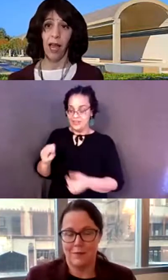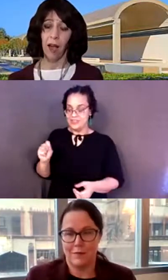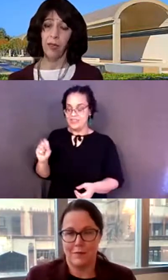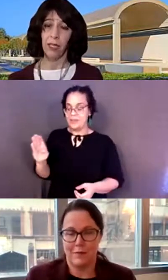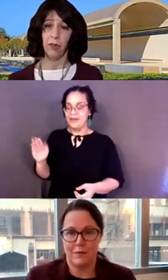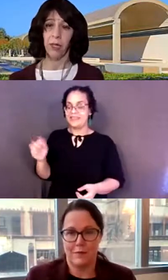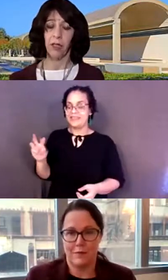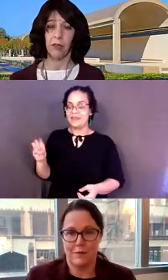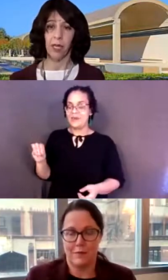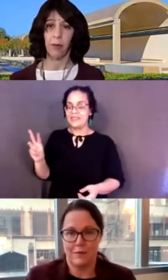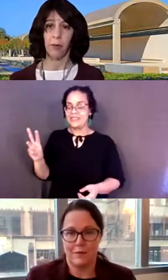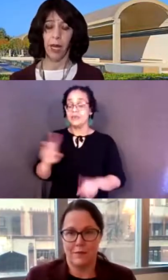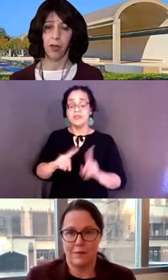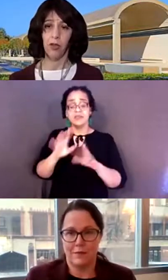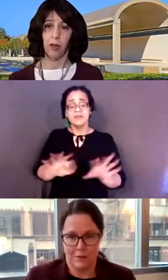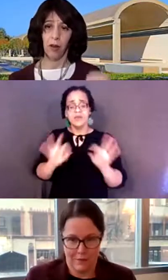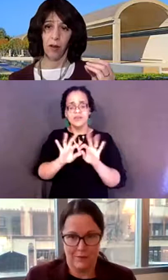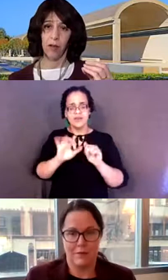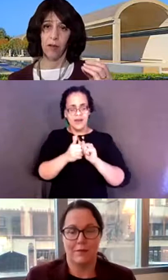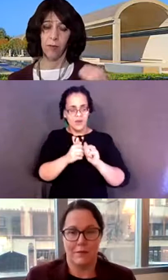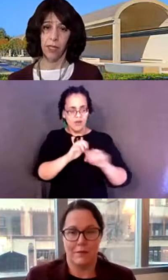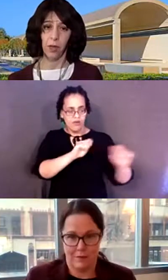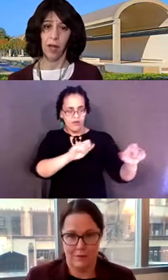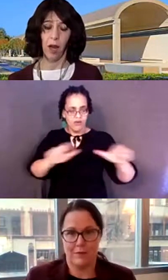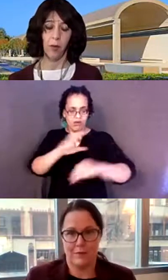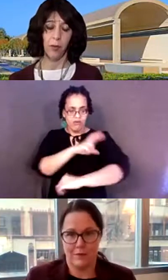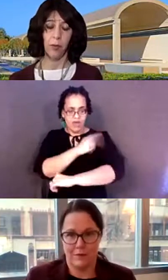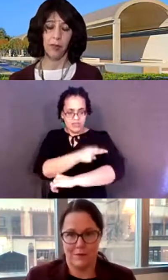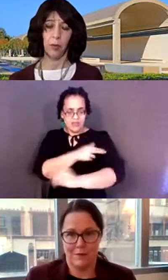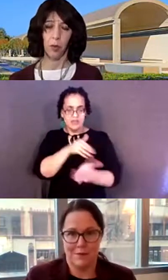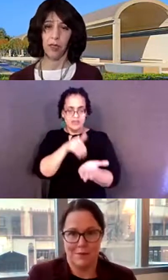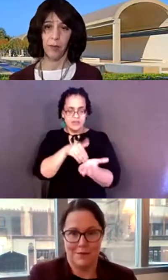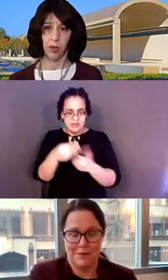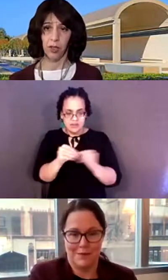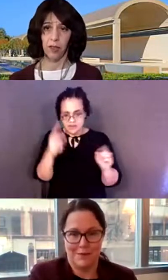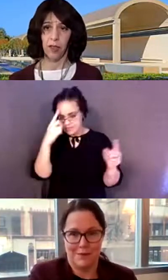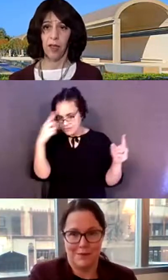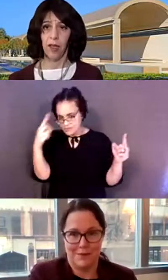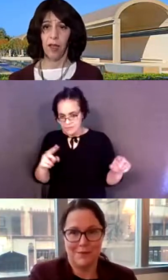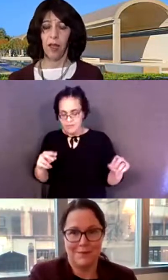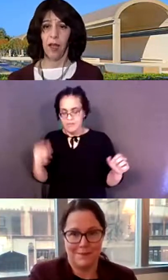do we get everybody on the same page to figure out how can we best support